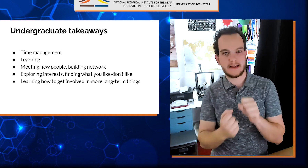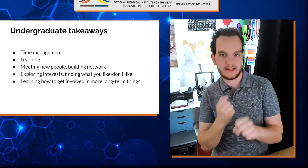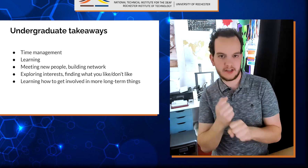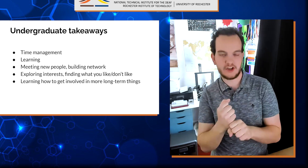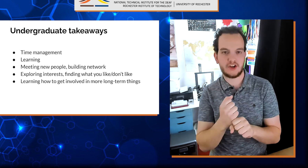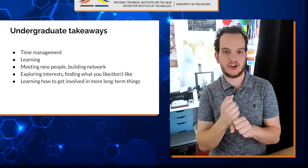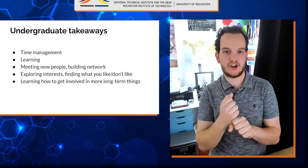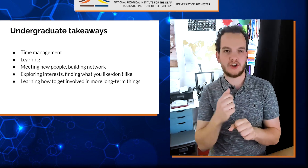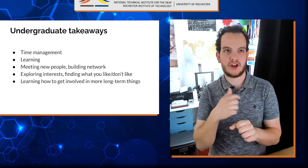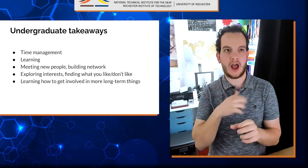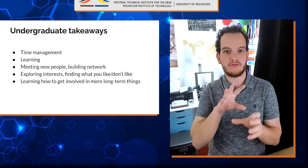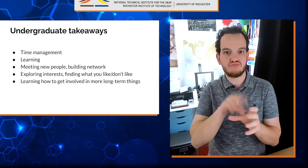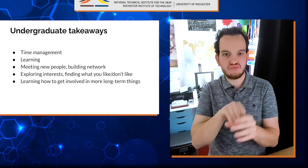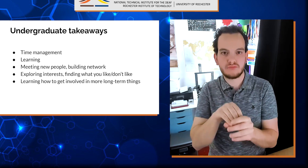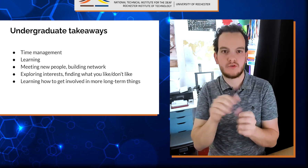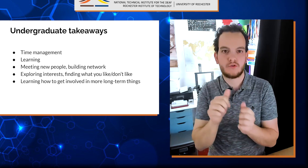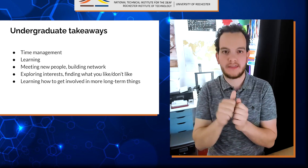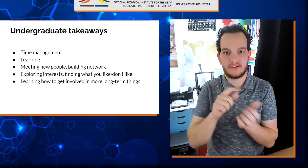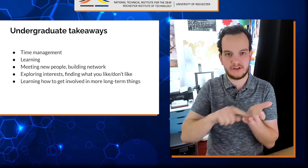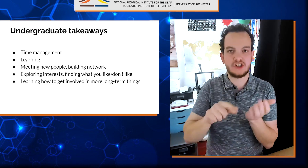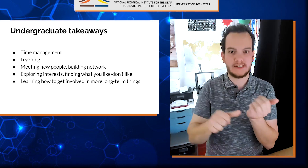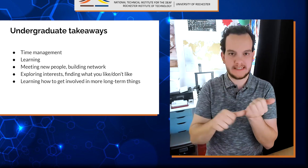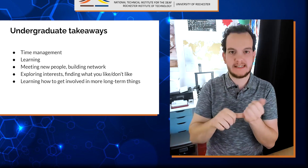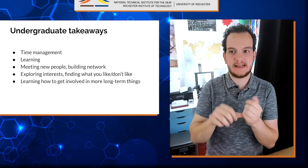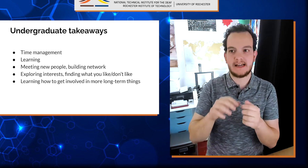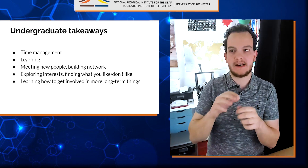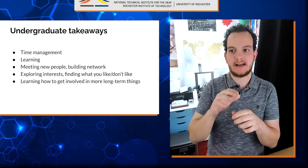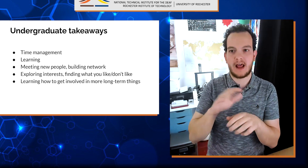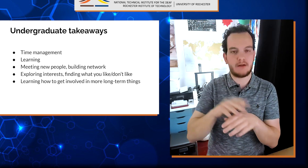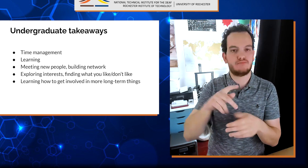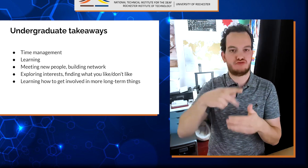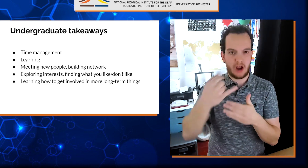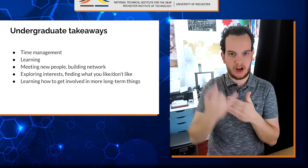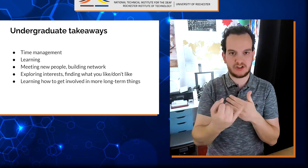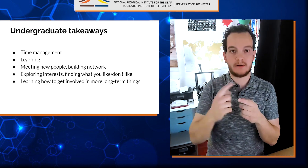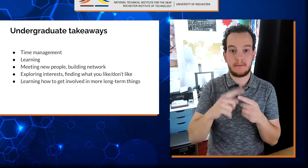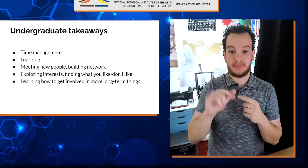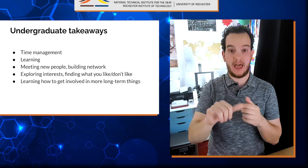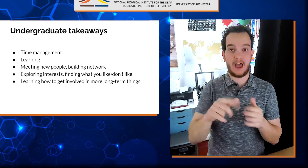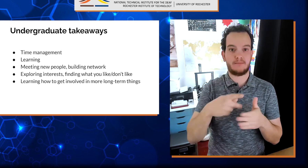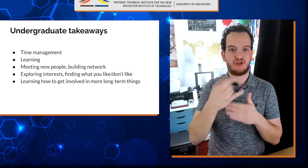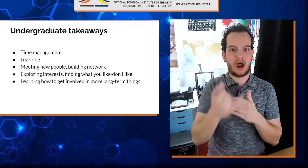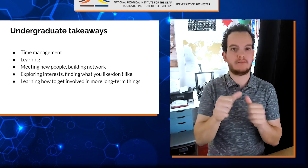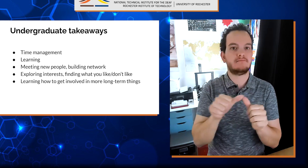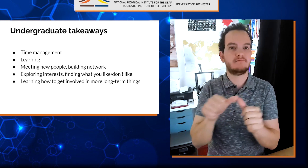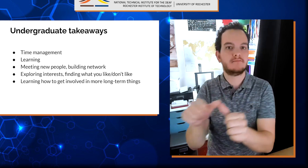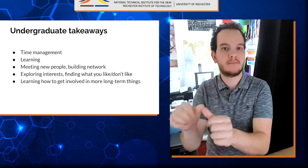I think my third year as an undergraduate student, I became involved in a research project